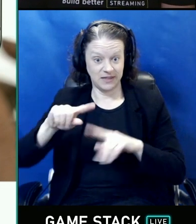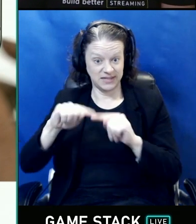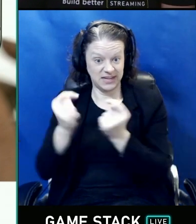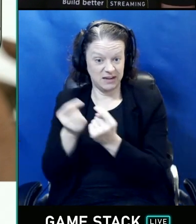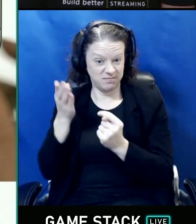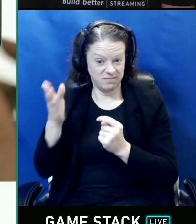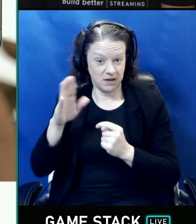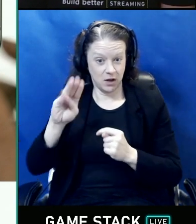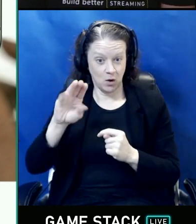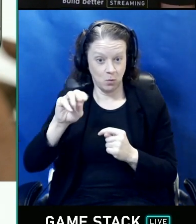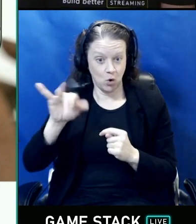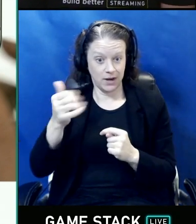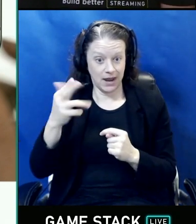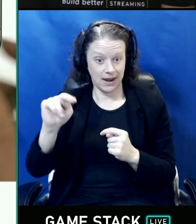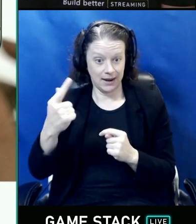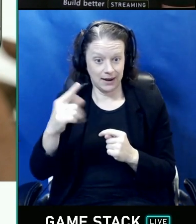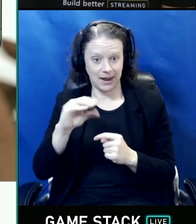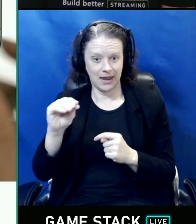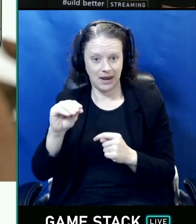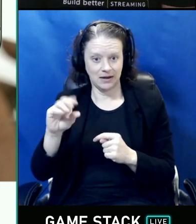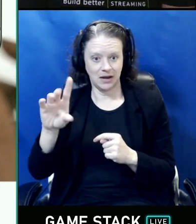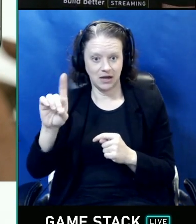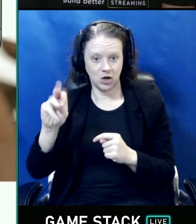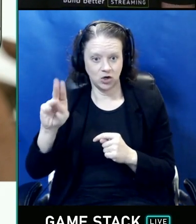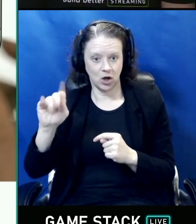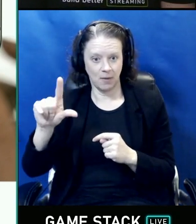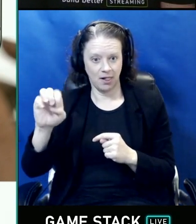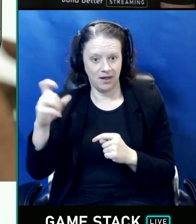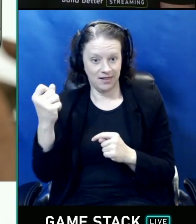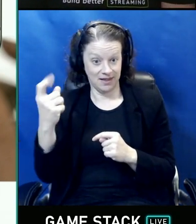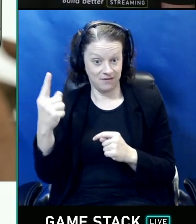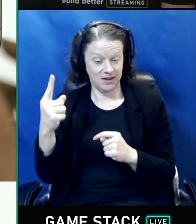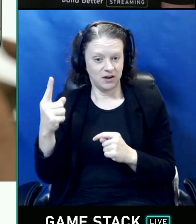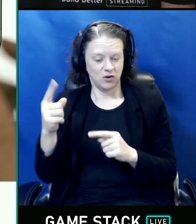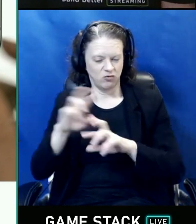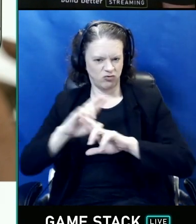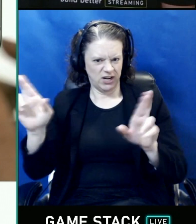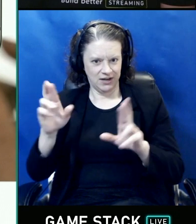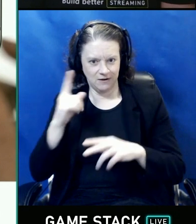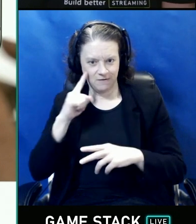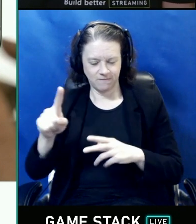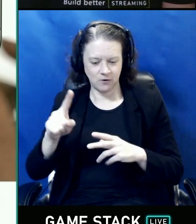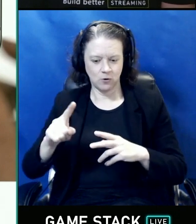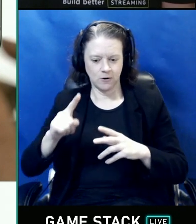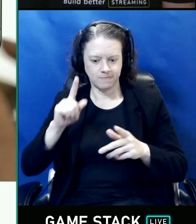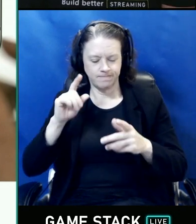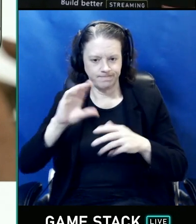experience their game as it was, unmodified. Getting an idea of how it played, and what areas